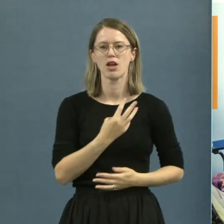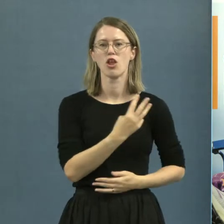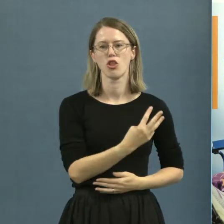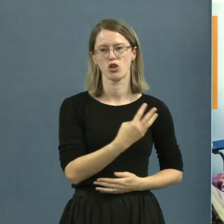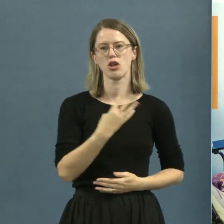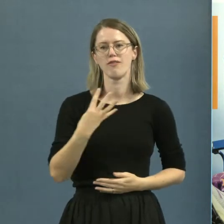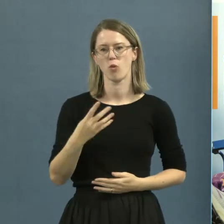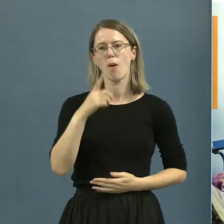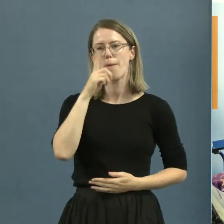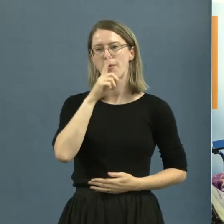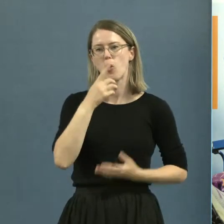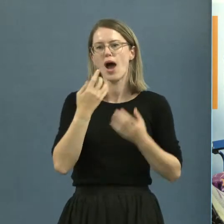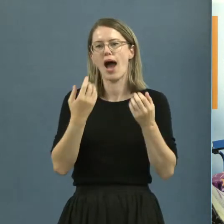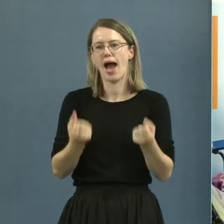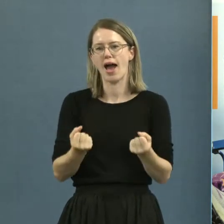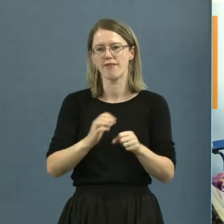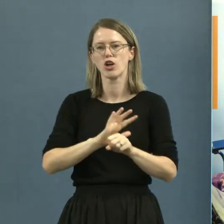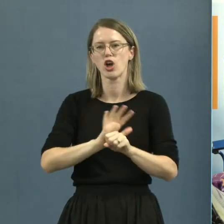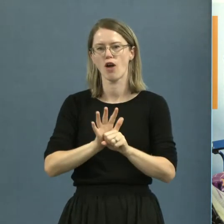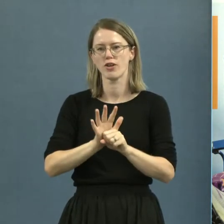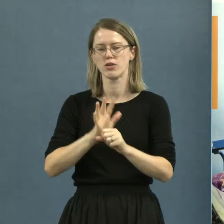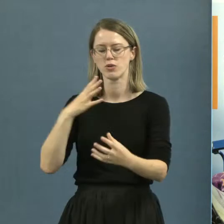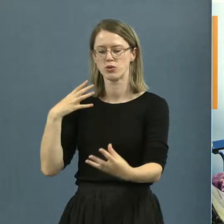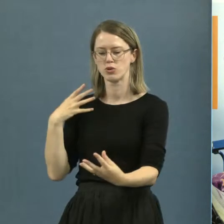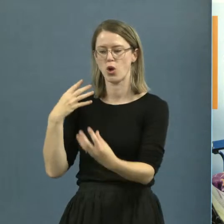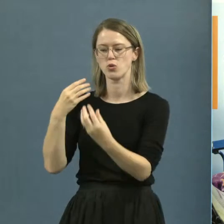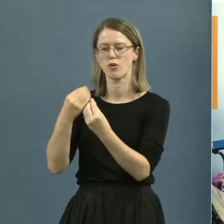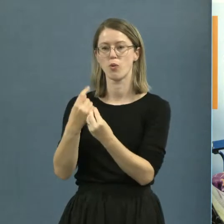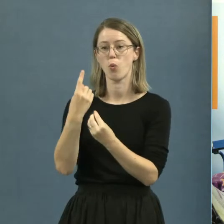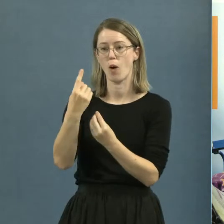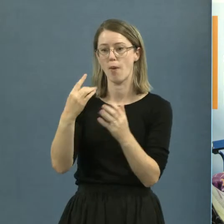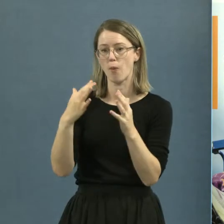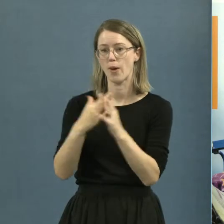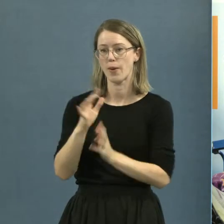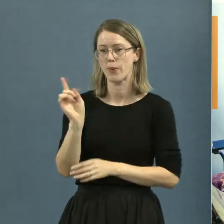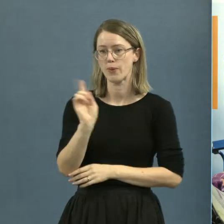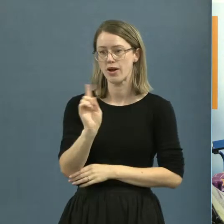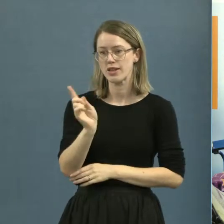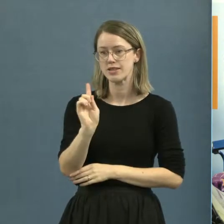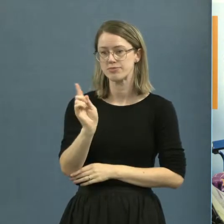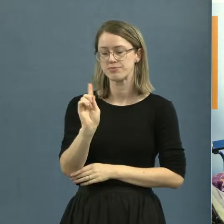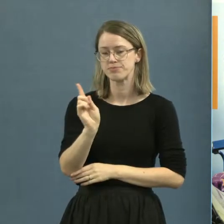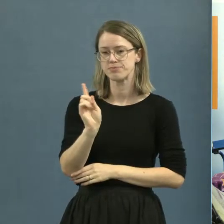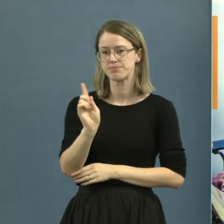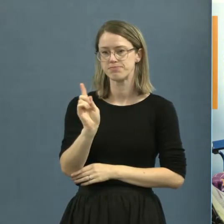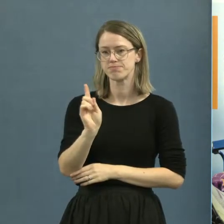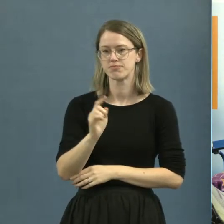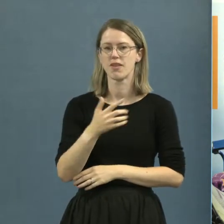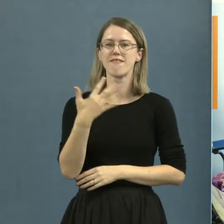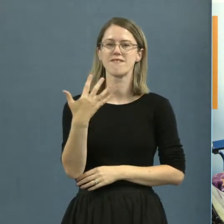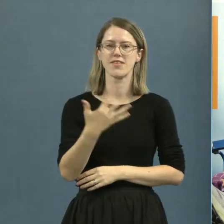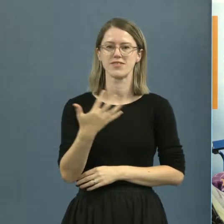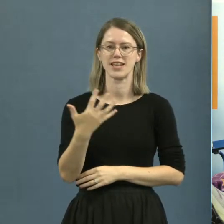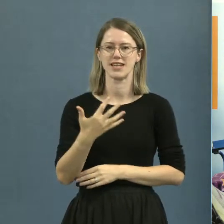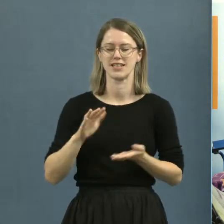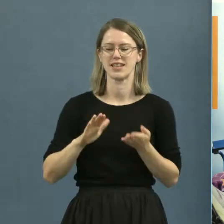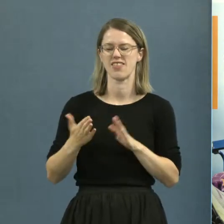deaths of 34 people with COVID- 19, taking our seven-day